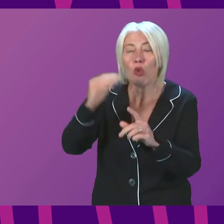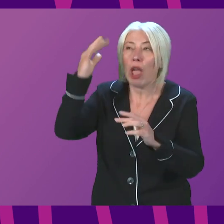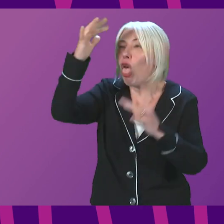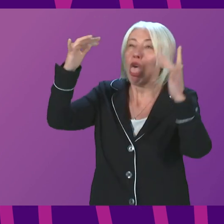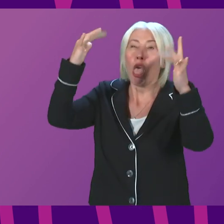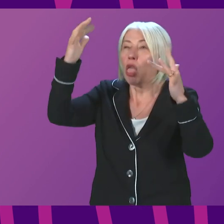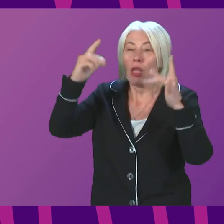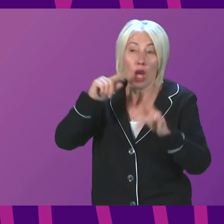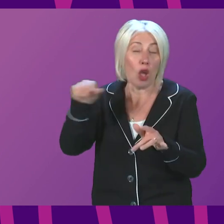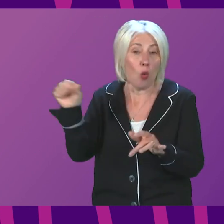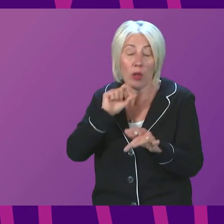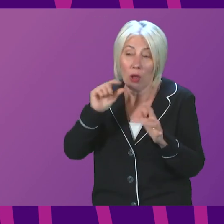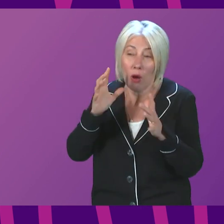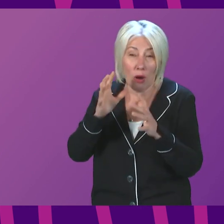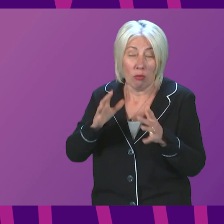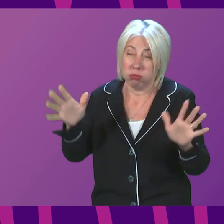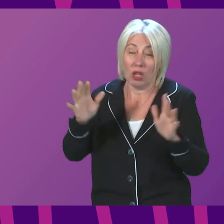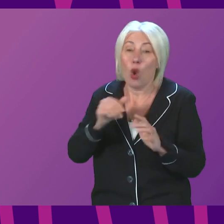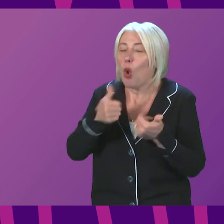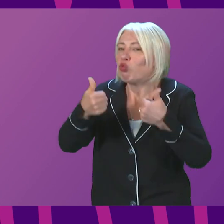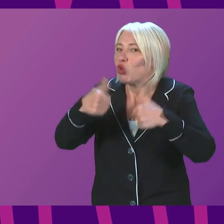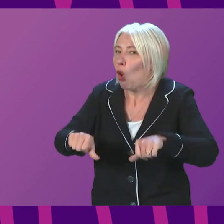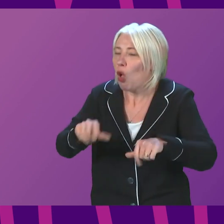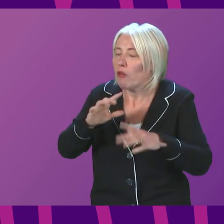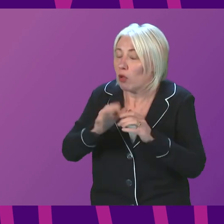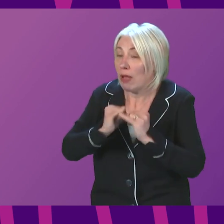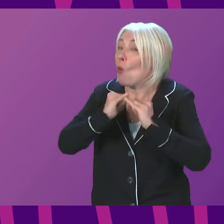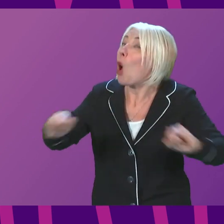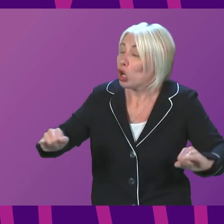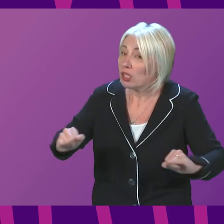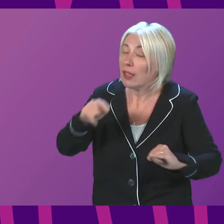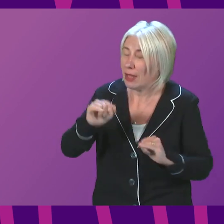to inflame rather than resolve this extremely damaging dispute?